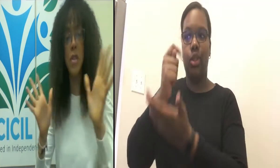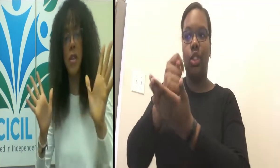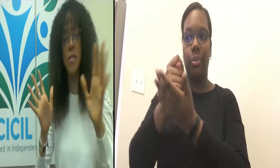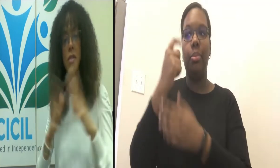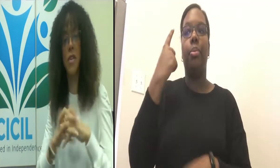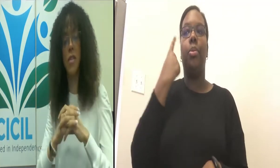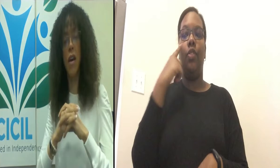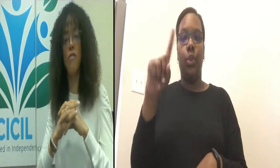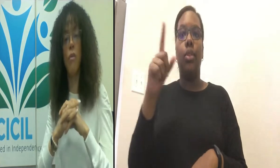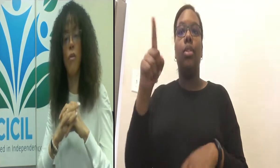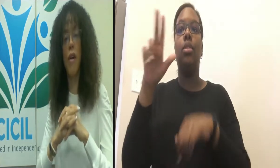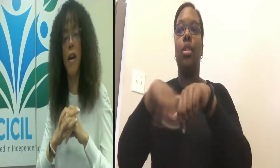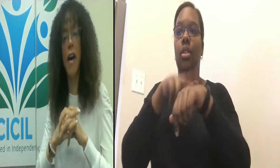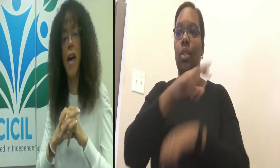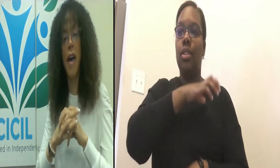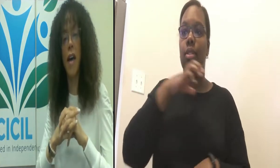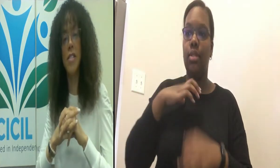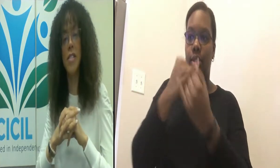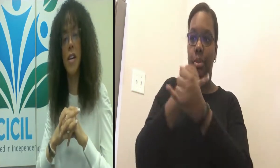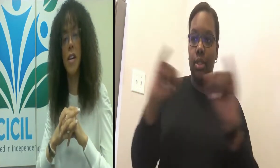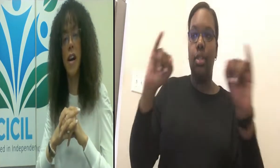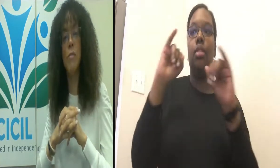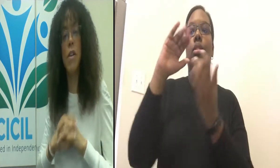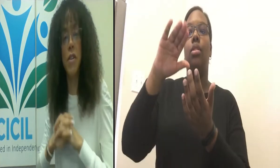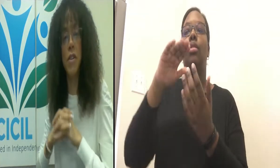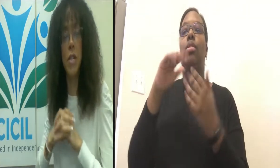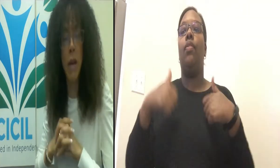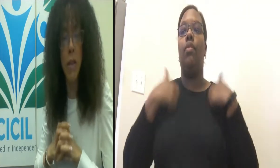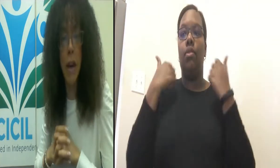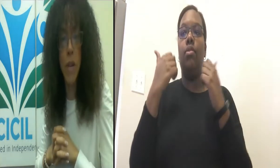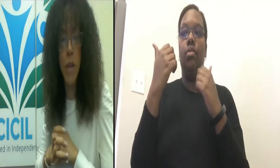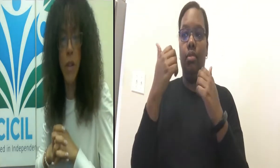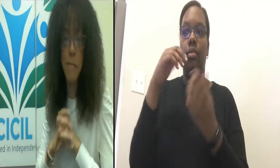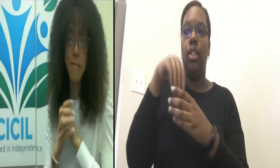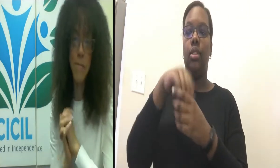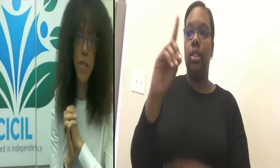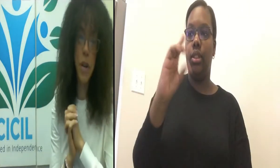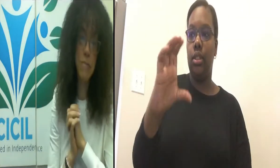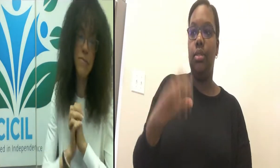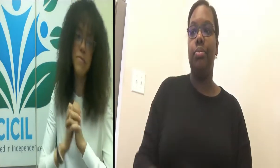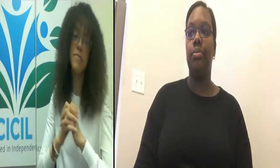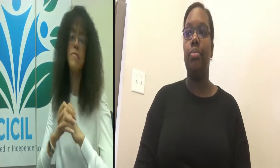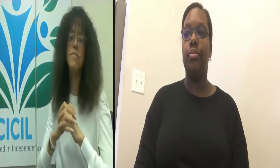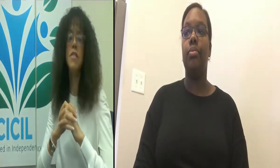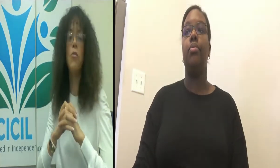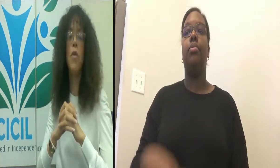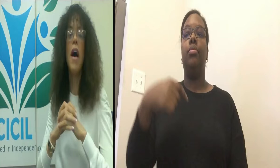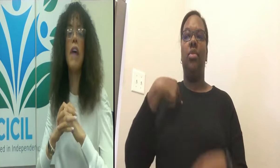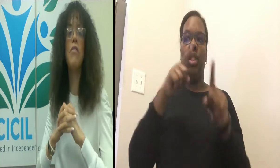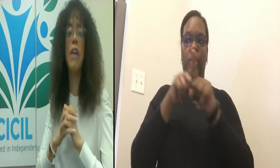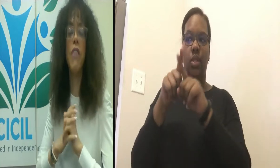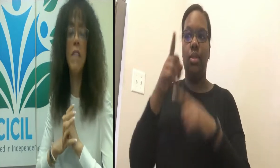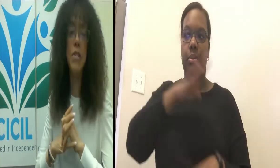it a raw deal in the nonprofit sector. It's seen as as kind of boring and I'm